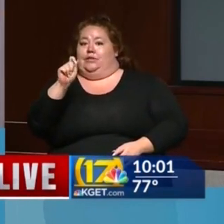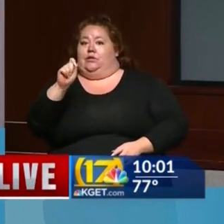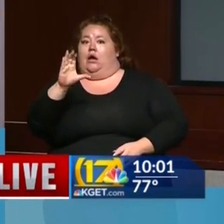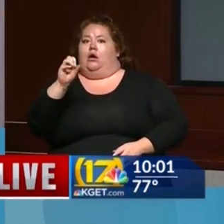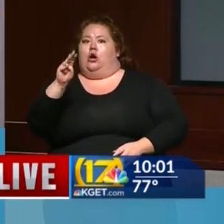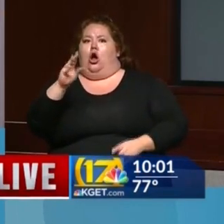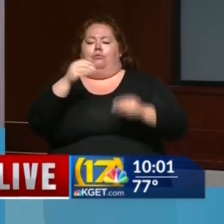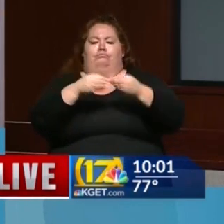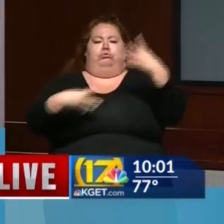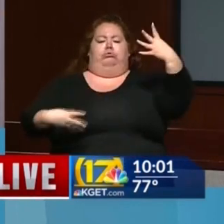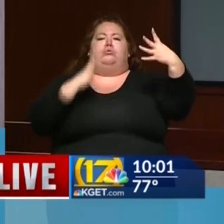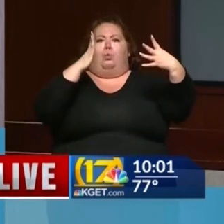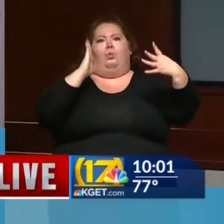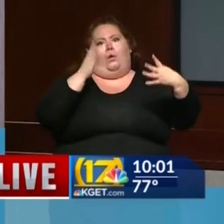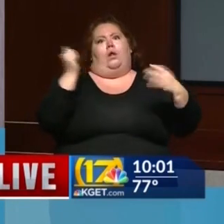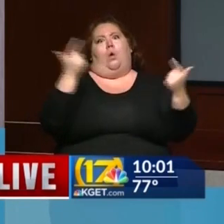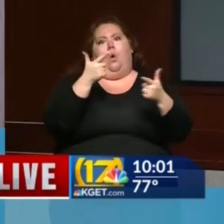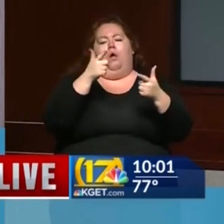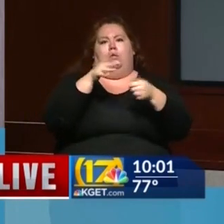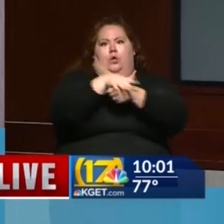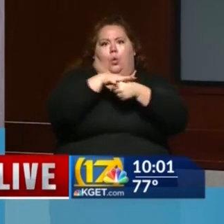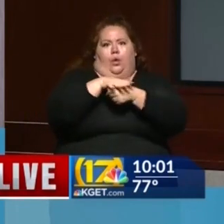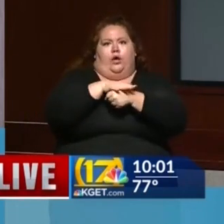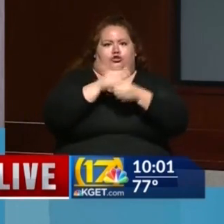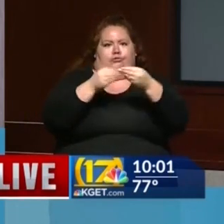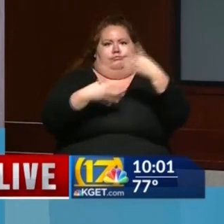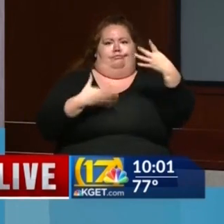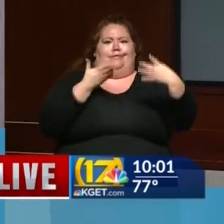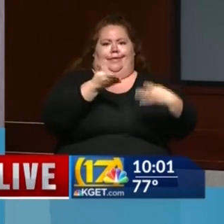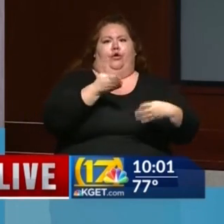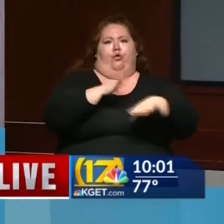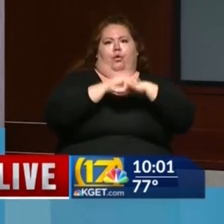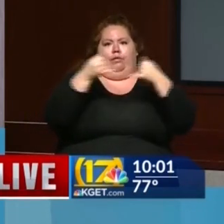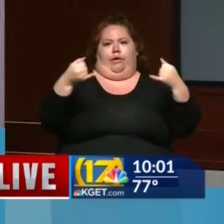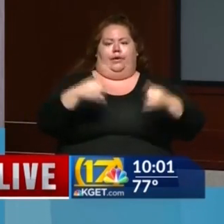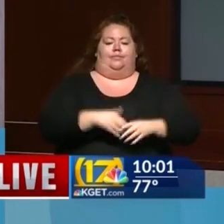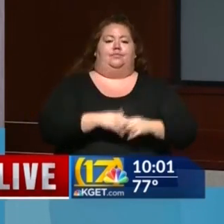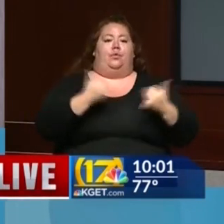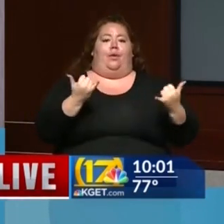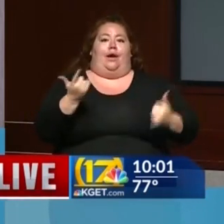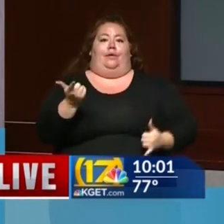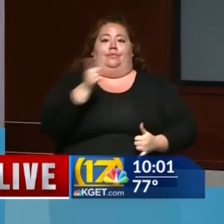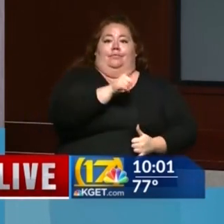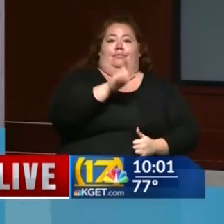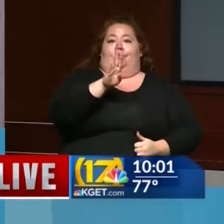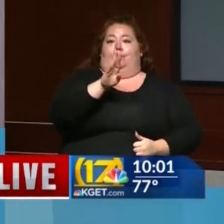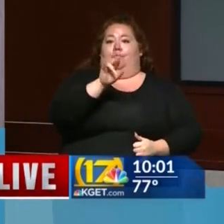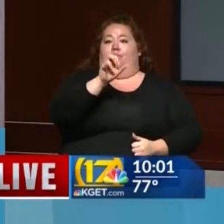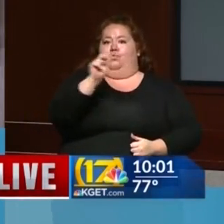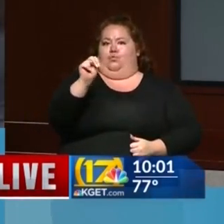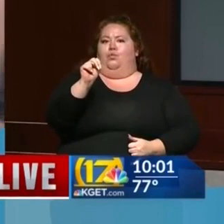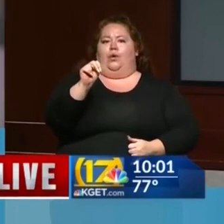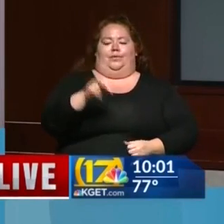IF YOU DO, I NEED A COVID-19 PASS.COM, AND YOU ENTER YOUR ZIP CODE, AND IT WILL PULL DOWN ALL 7 DAYS OF LOCATIONS AND YOU CAN